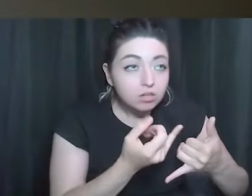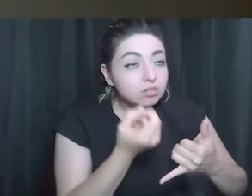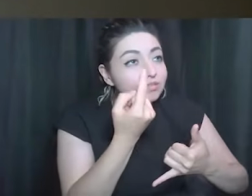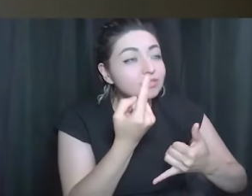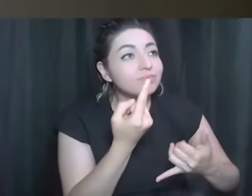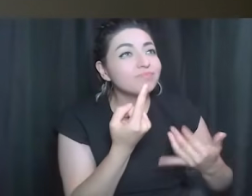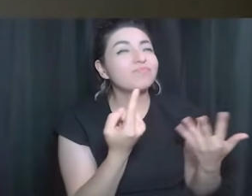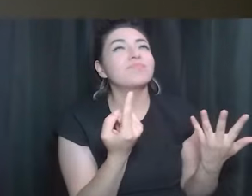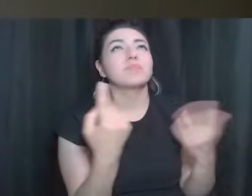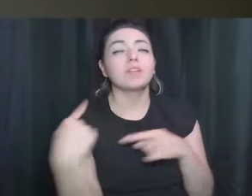I know what day it is. I just don't...